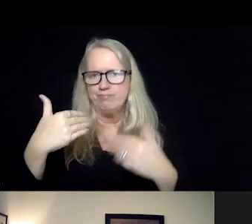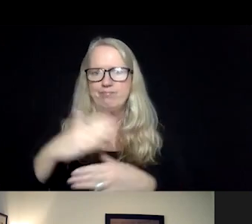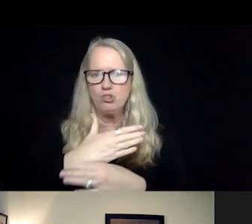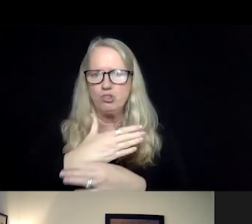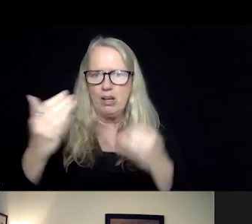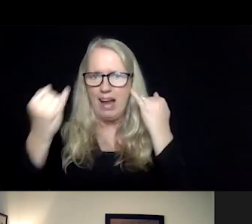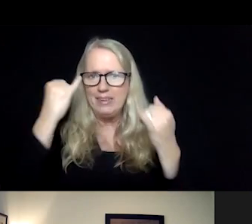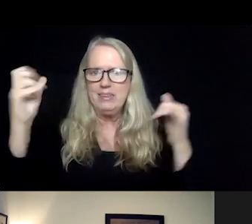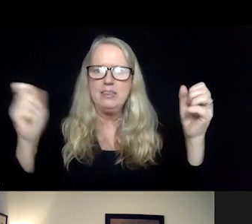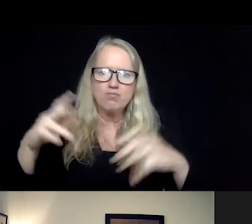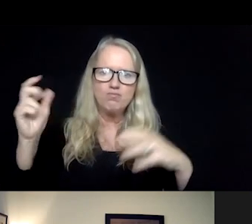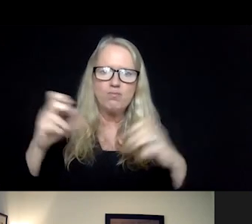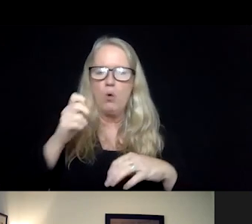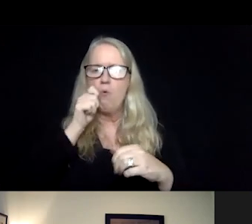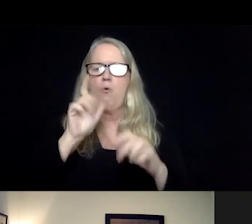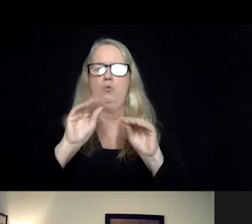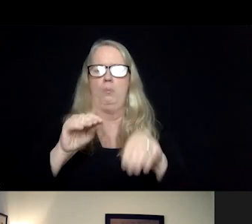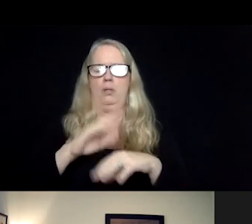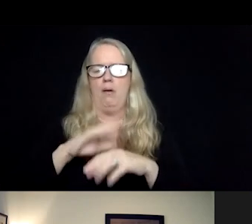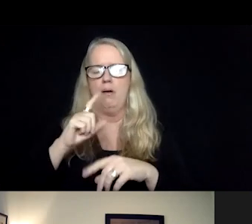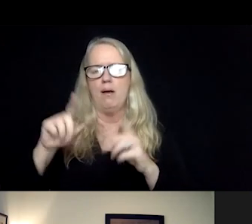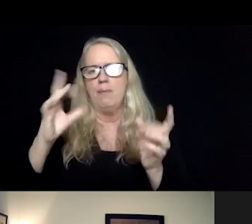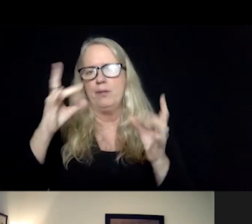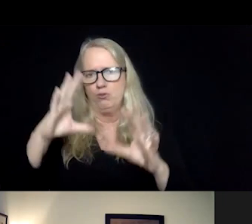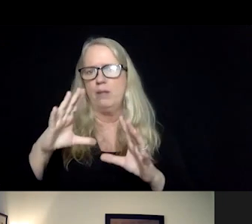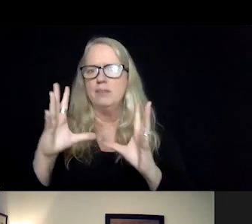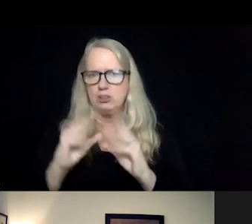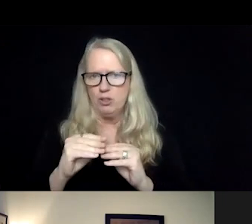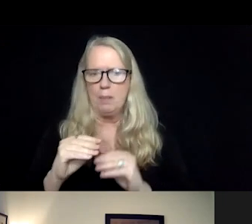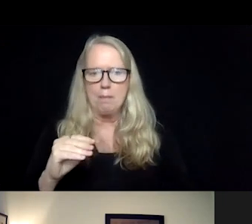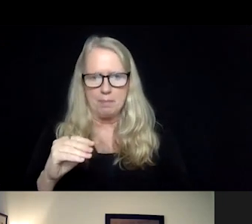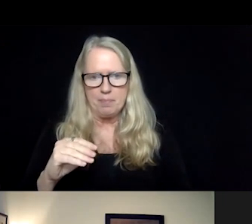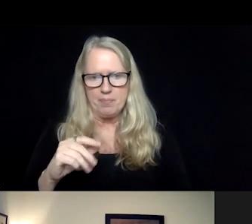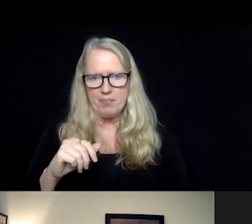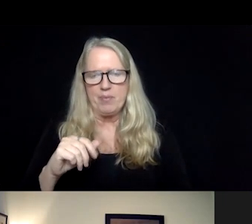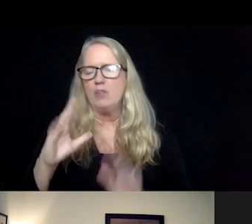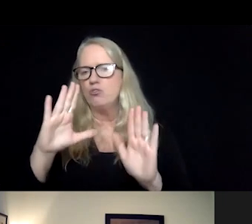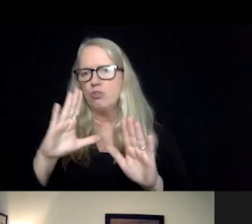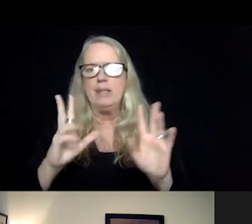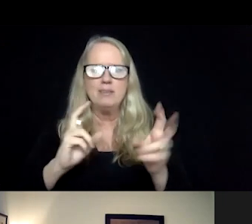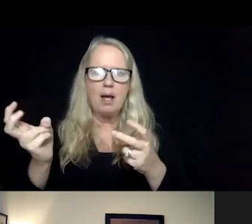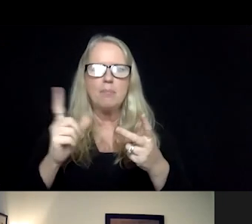GREAT TO SHARE IN THE CRISIS JAM. GREAT TOPIC, GREAT SPEAKER, ECT.